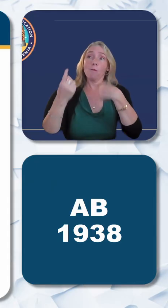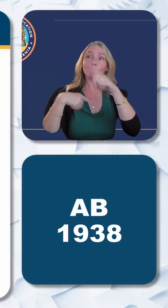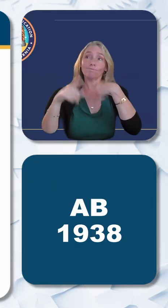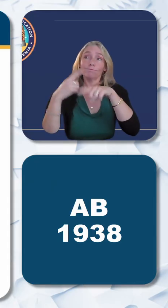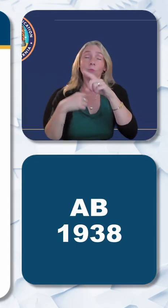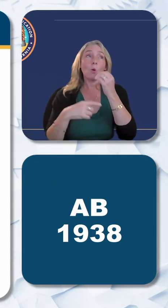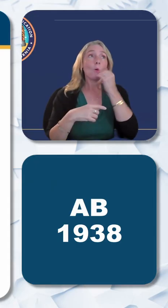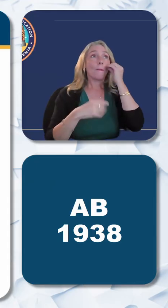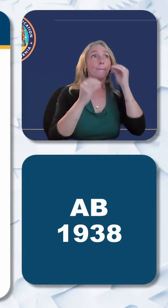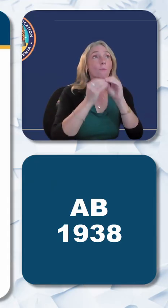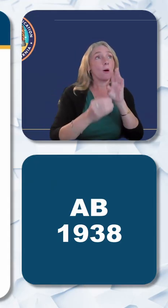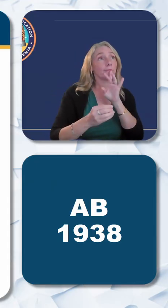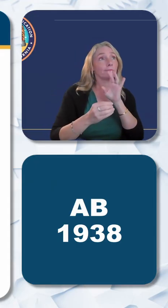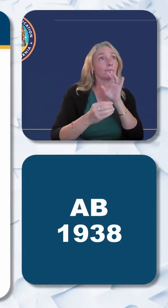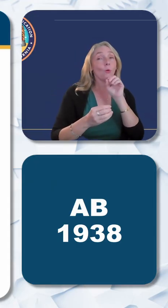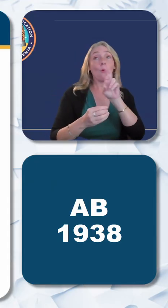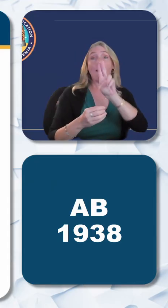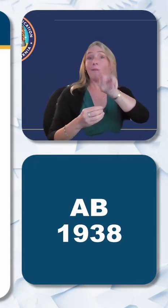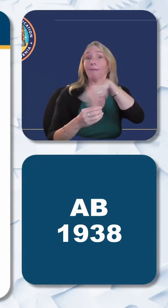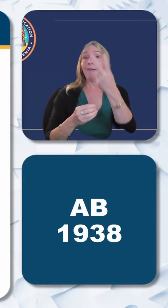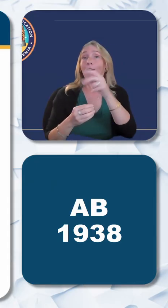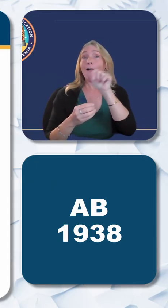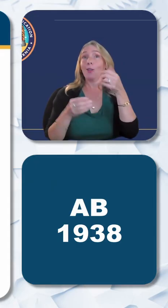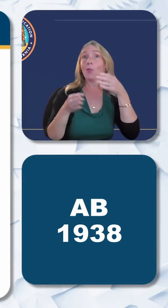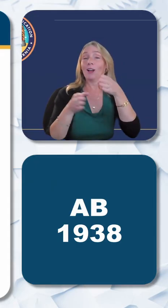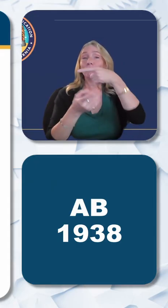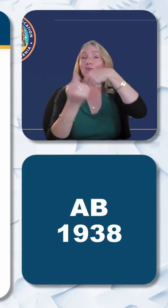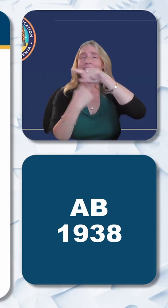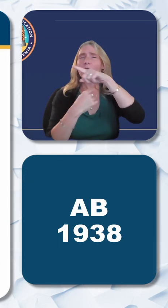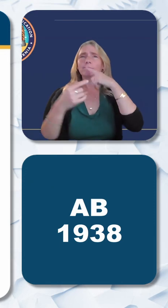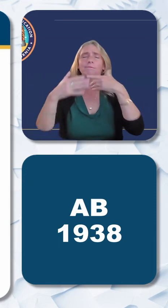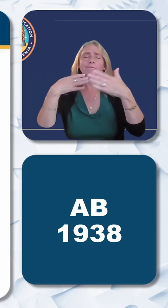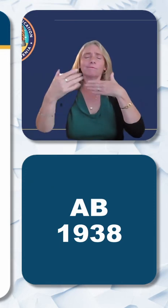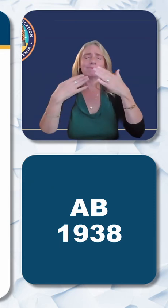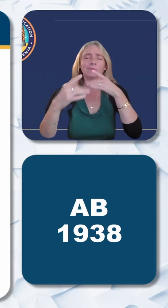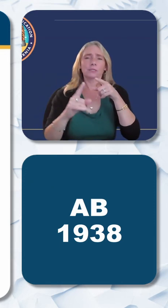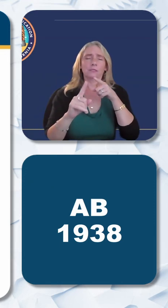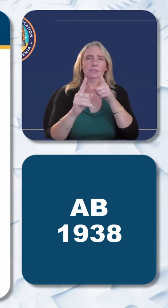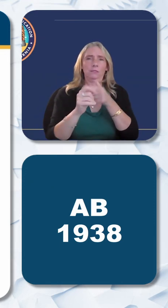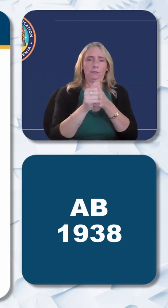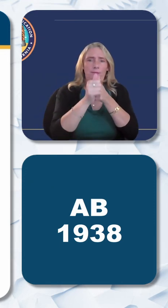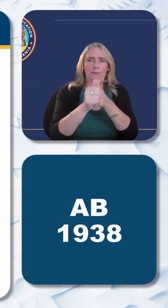you know, the child may sign more at school and use spoken English at home, or it could be the other way around.